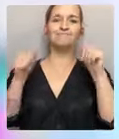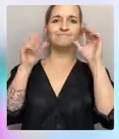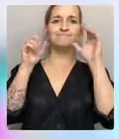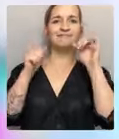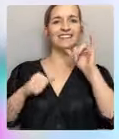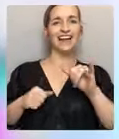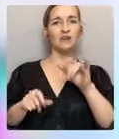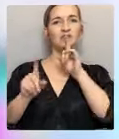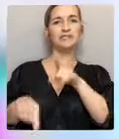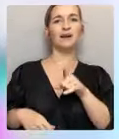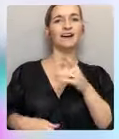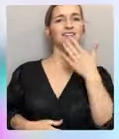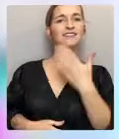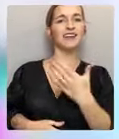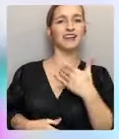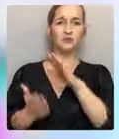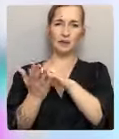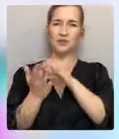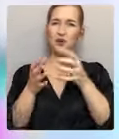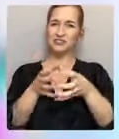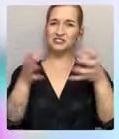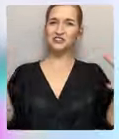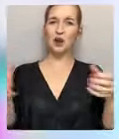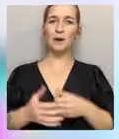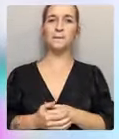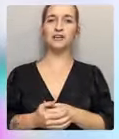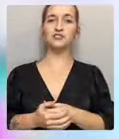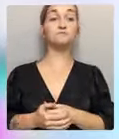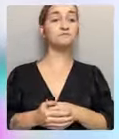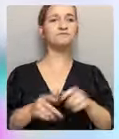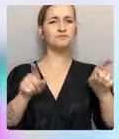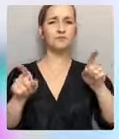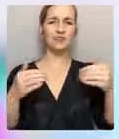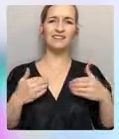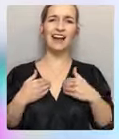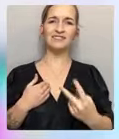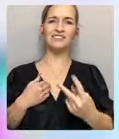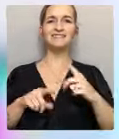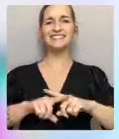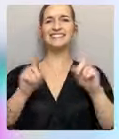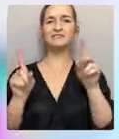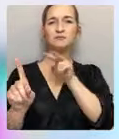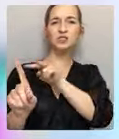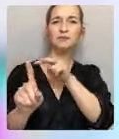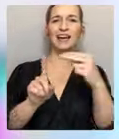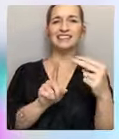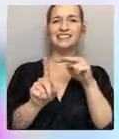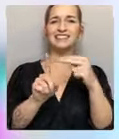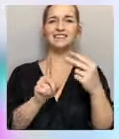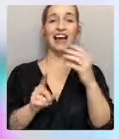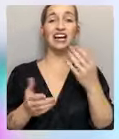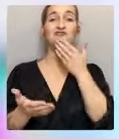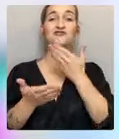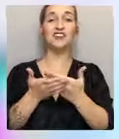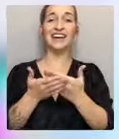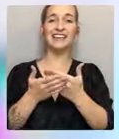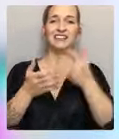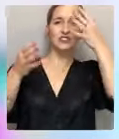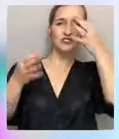I'm learning a ton. So, you all have different perspectives, and are great at determining